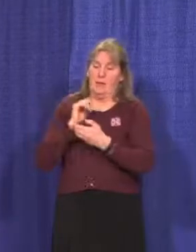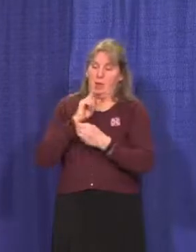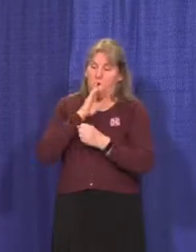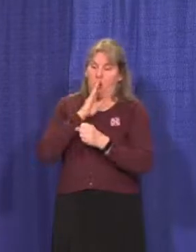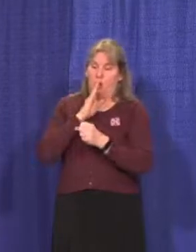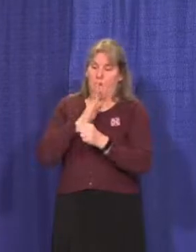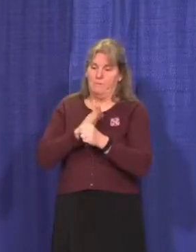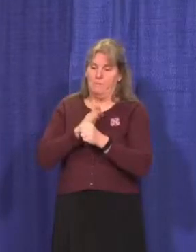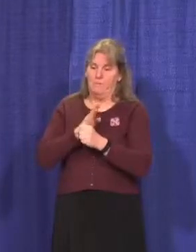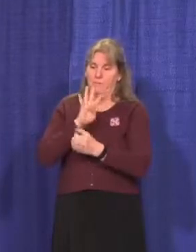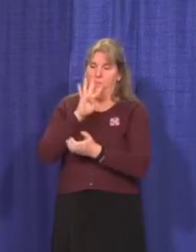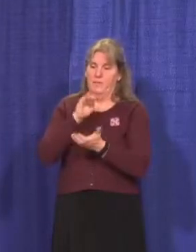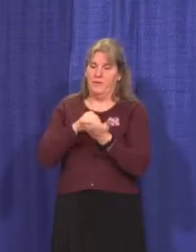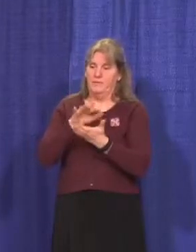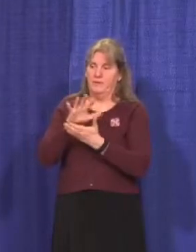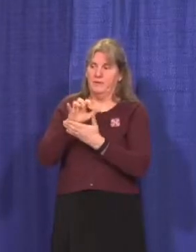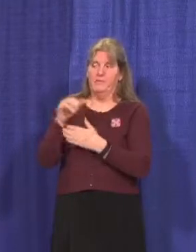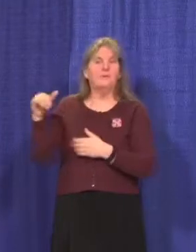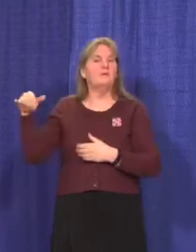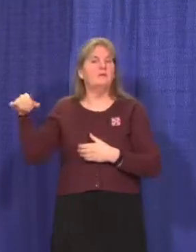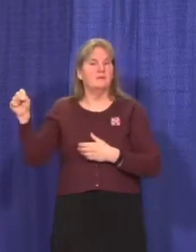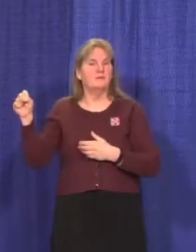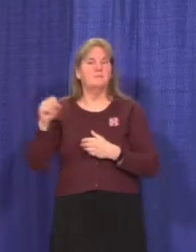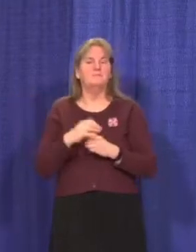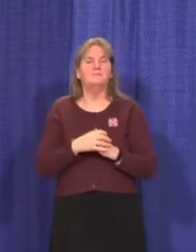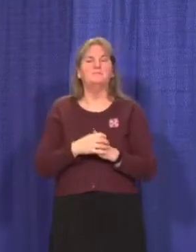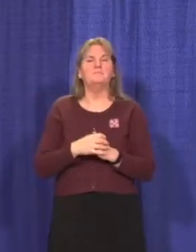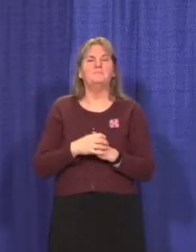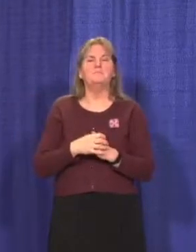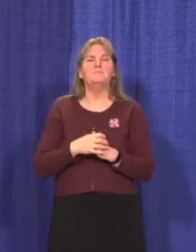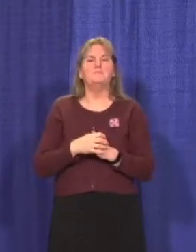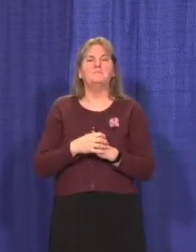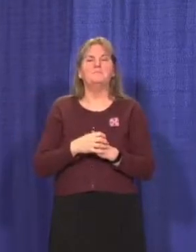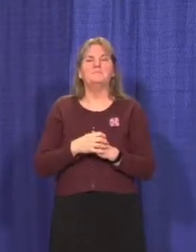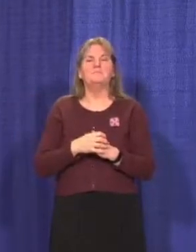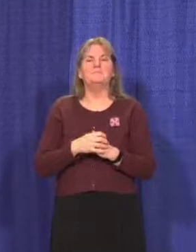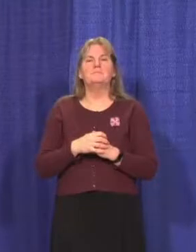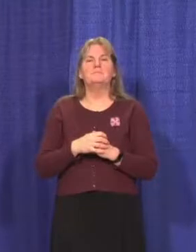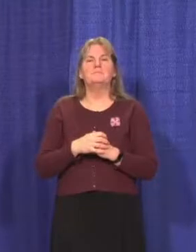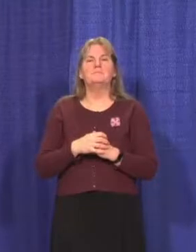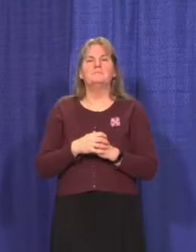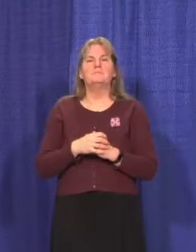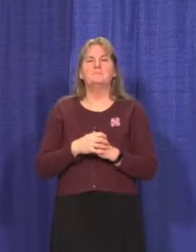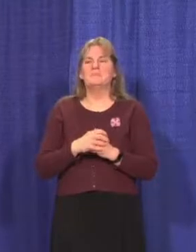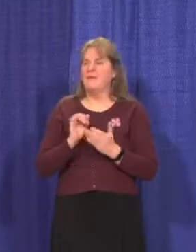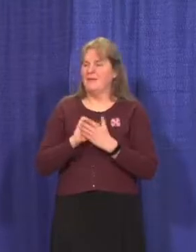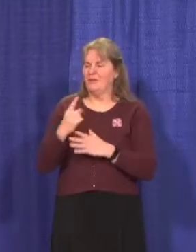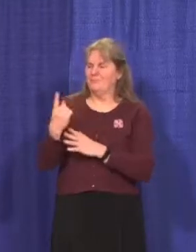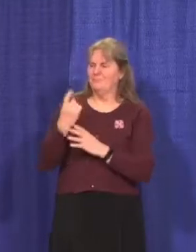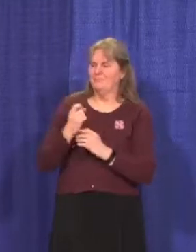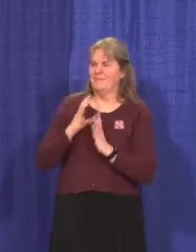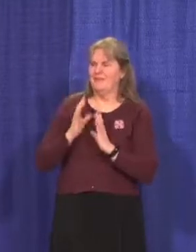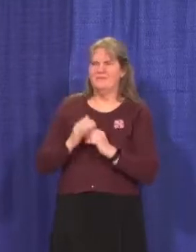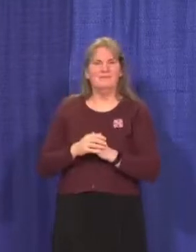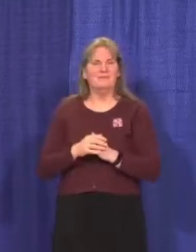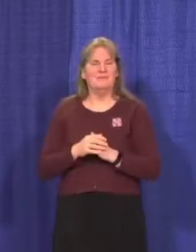Yes. Reporter: That was my only question, thank you. We also have another